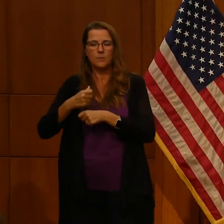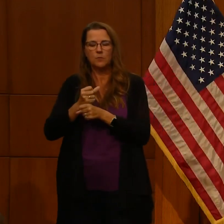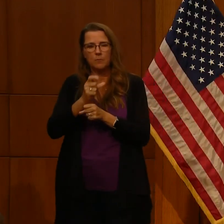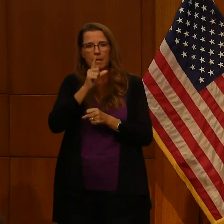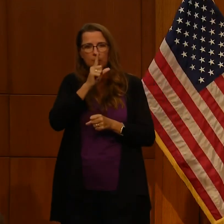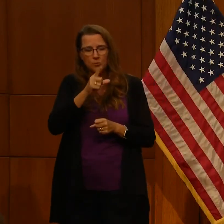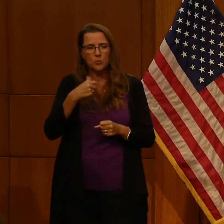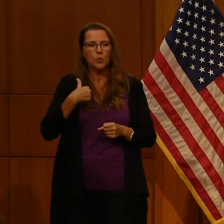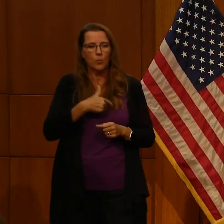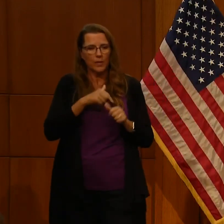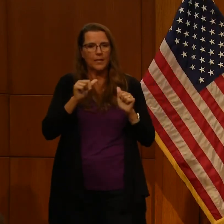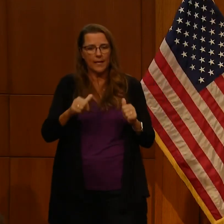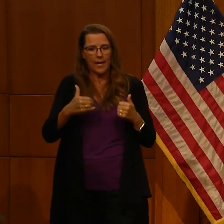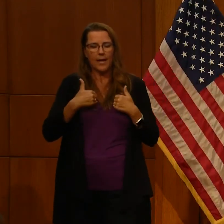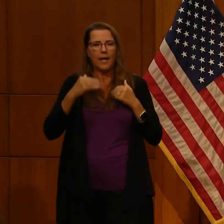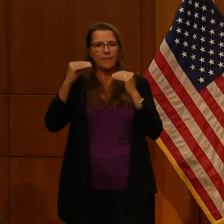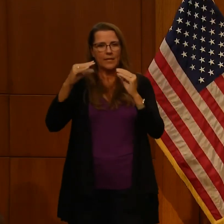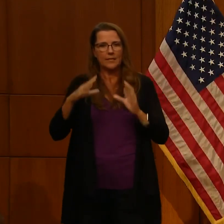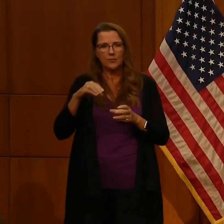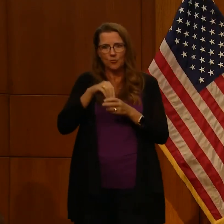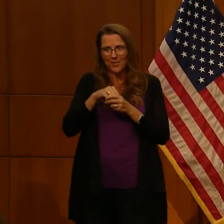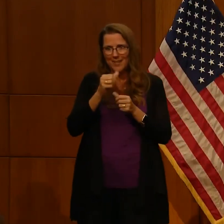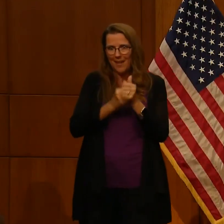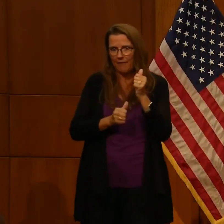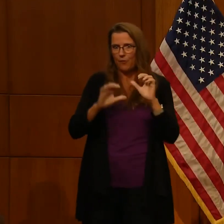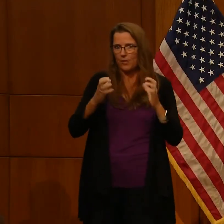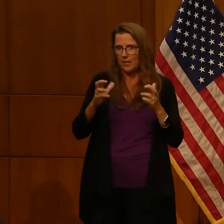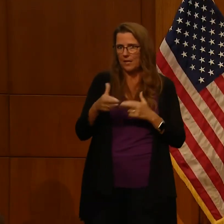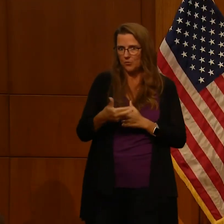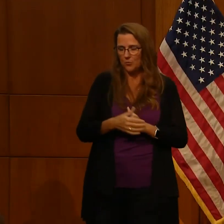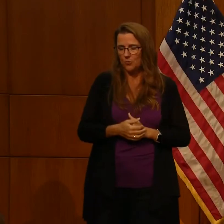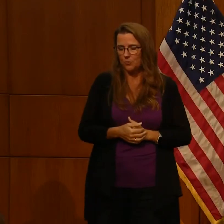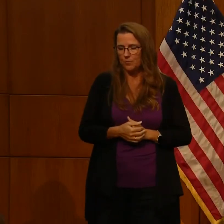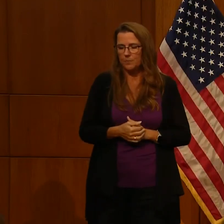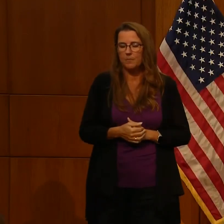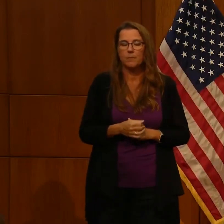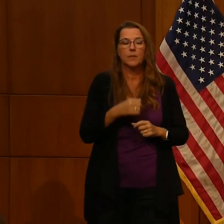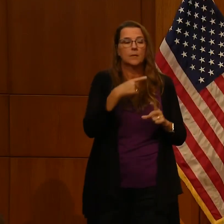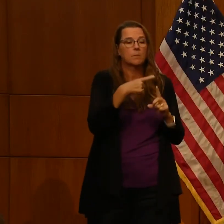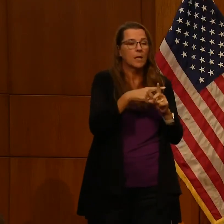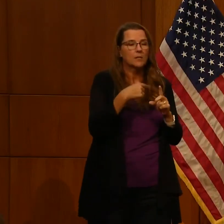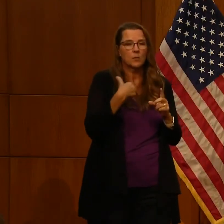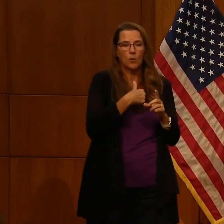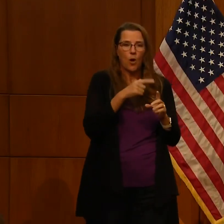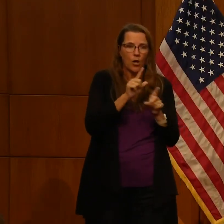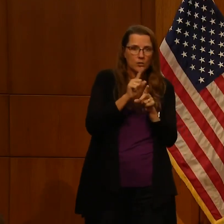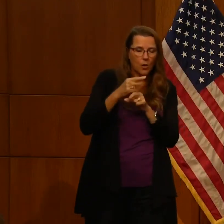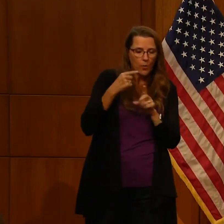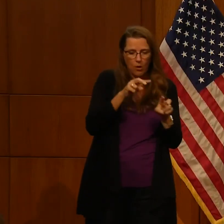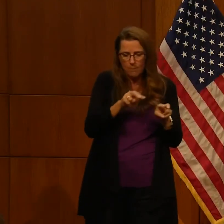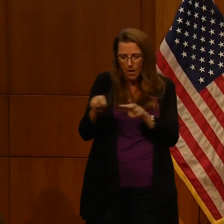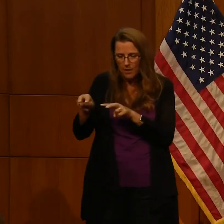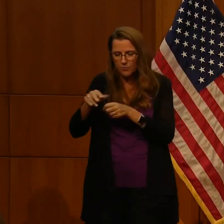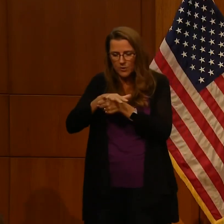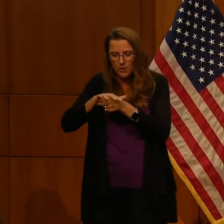HIRED IN THIS LATE TIME TO MAKE SURE THAT WE CAN HAVE A TEACHER